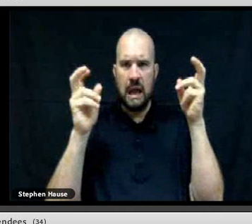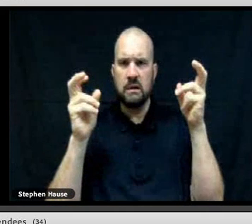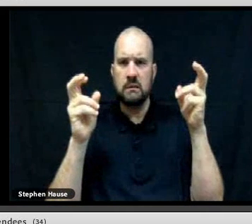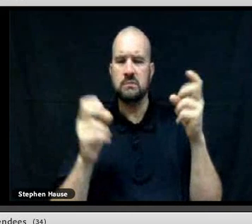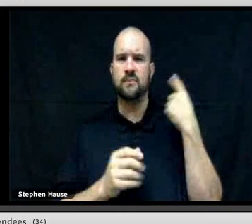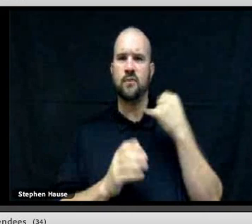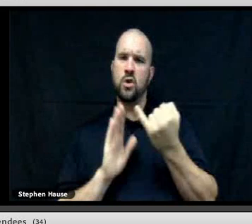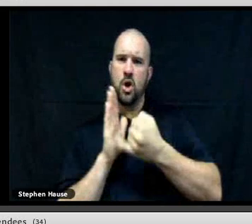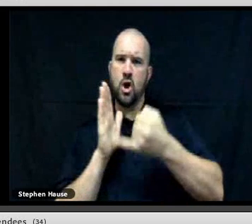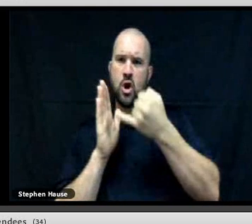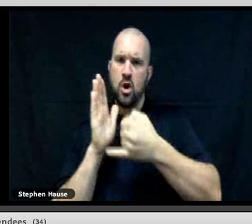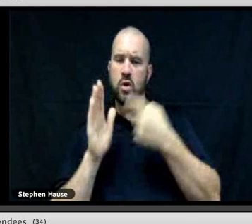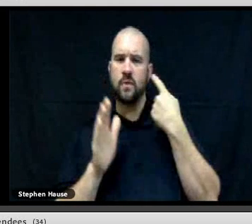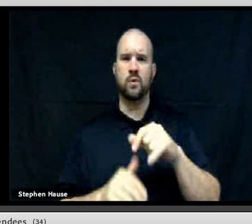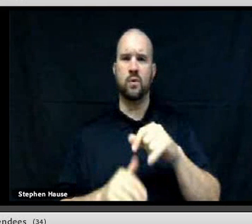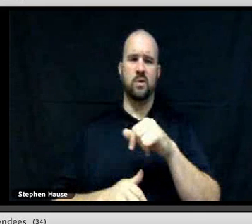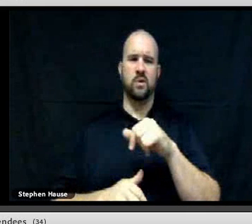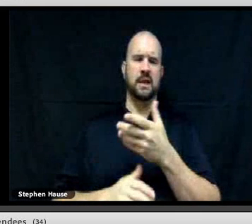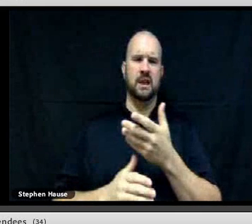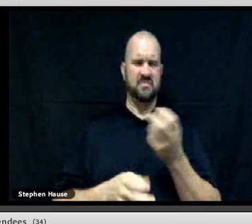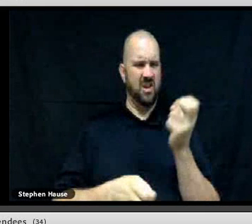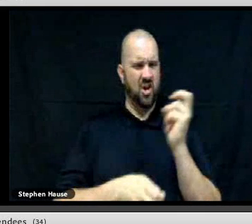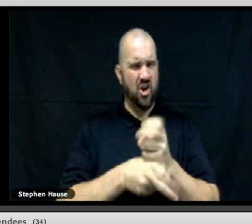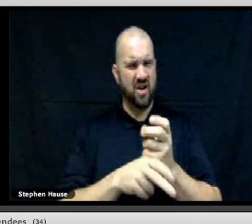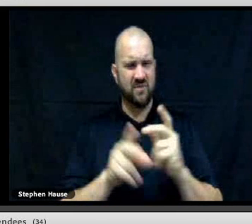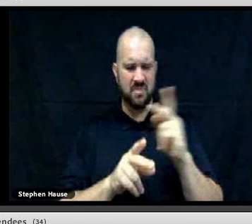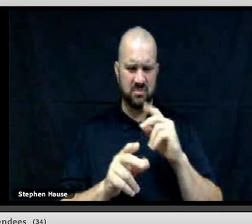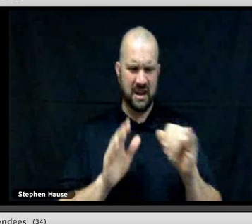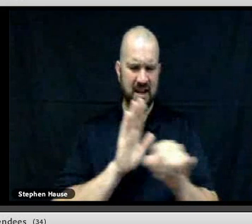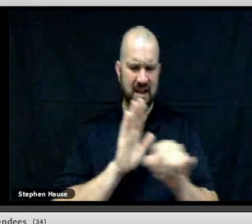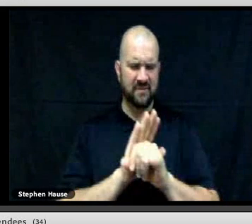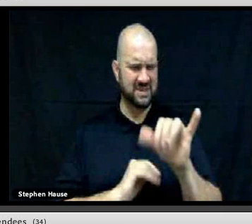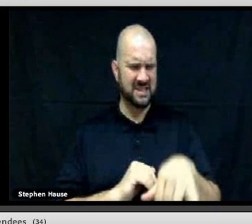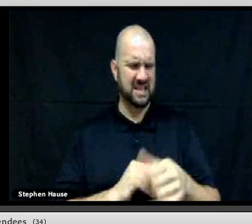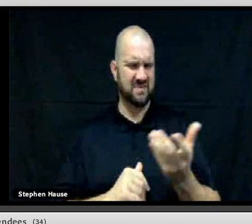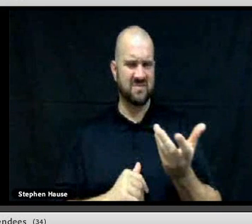to identify what it is. Um, and titles are also where you may want to think twice